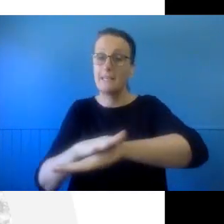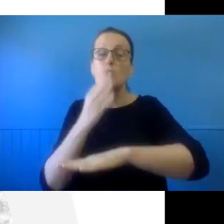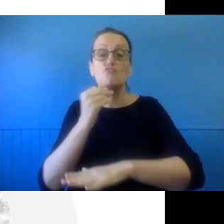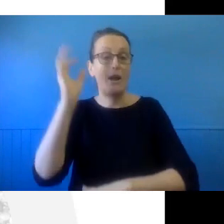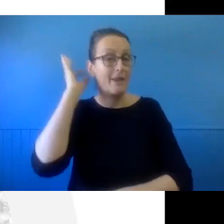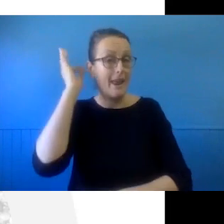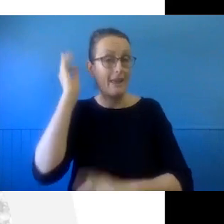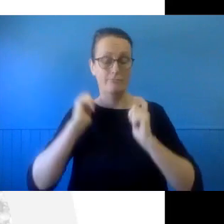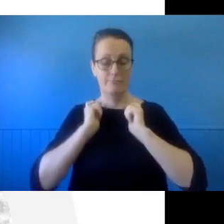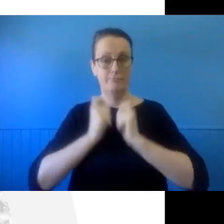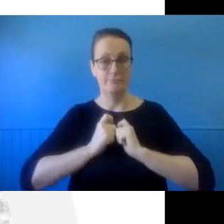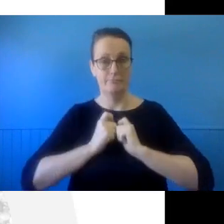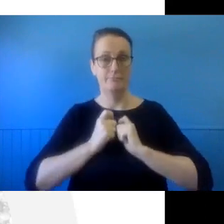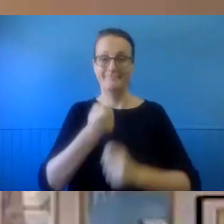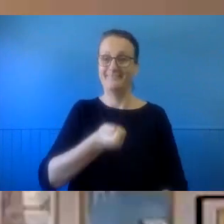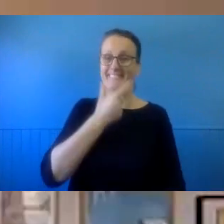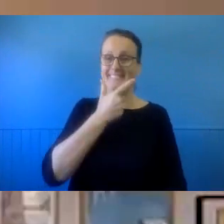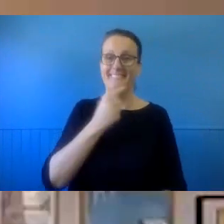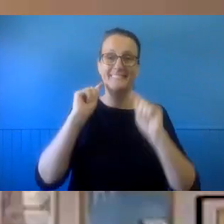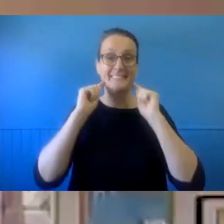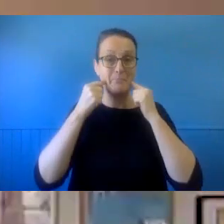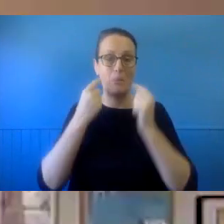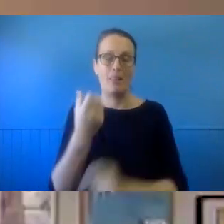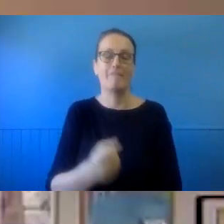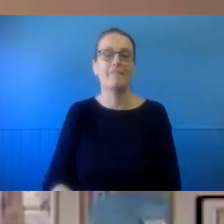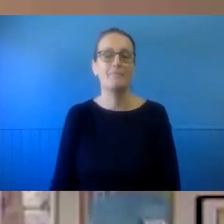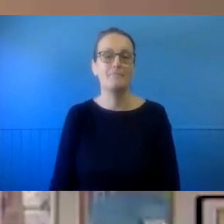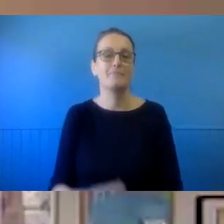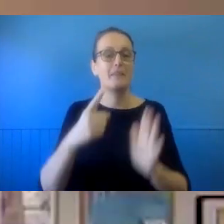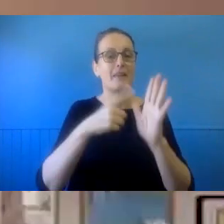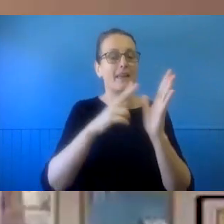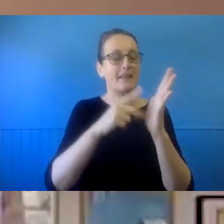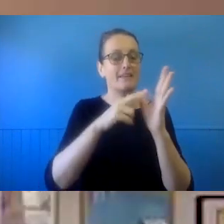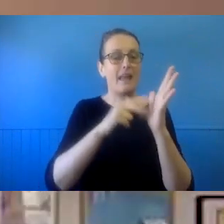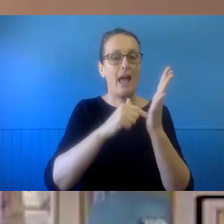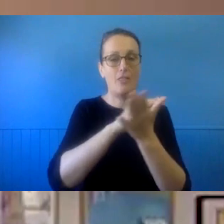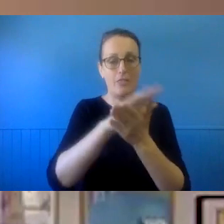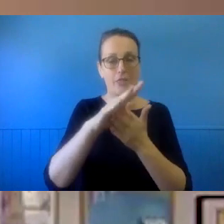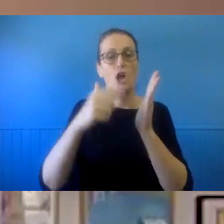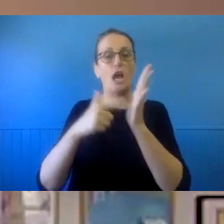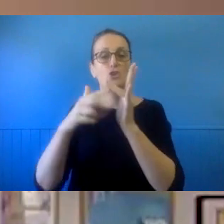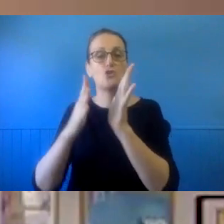man, with a big smile and dimple. They're both directors and facilitators at Polykala,